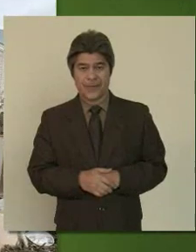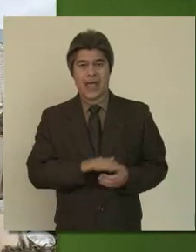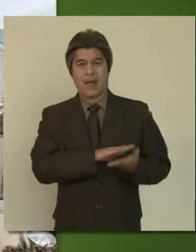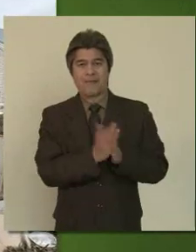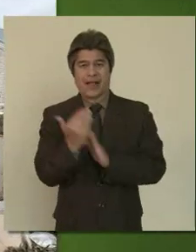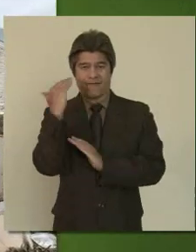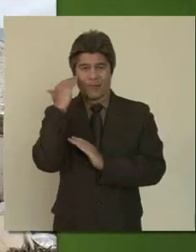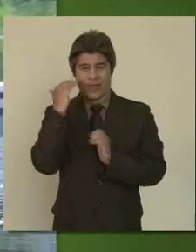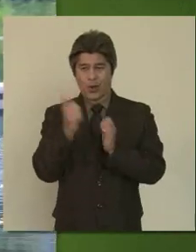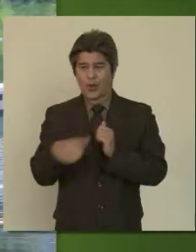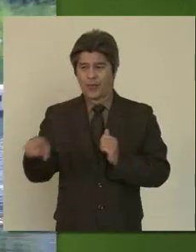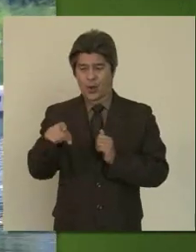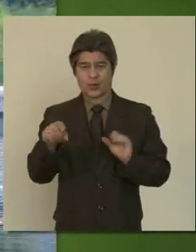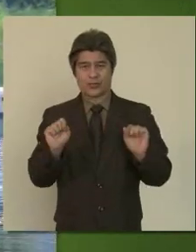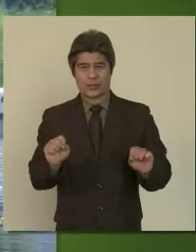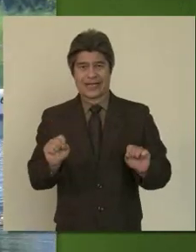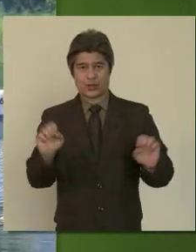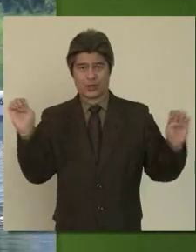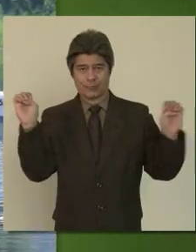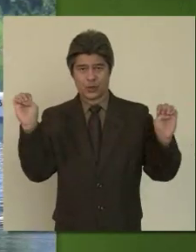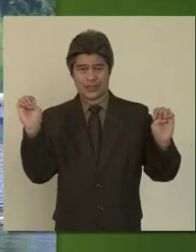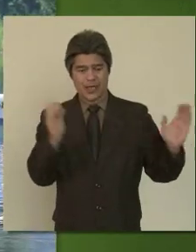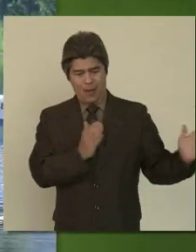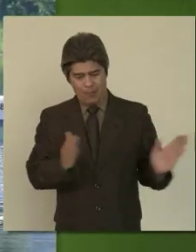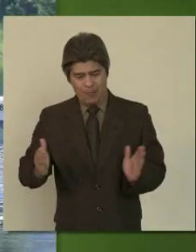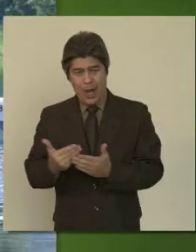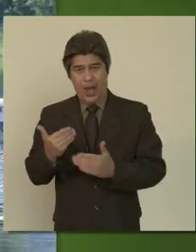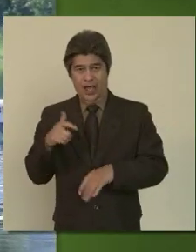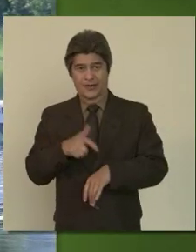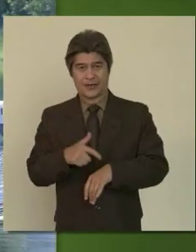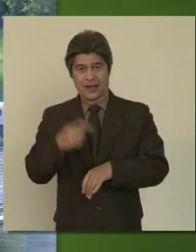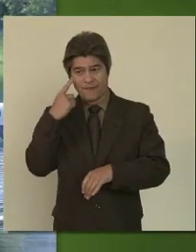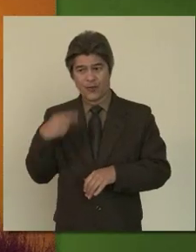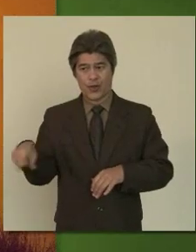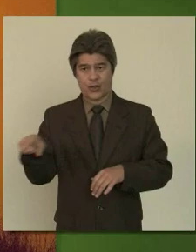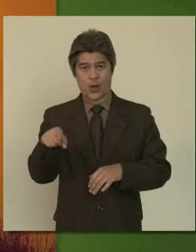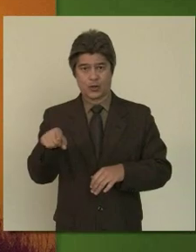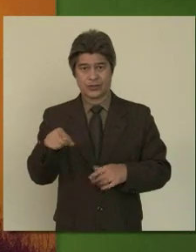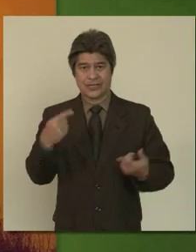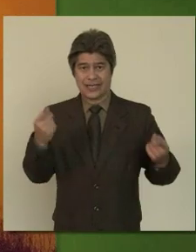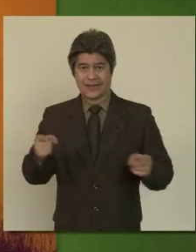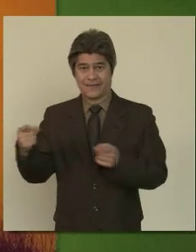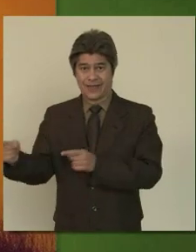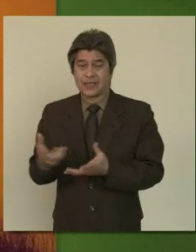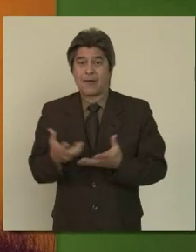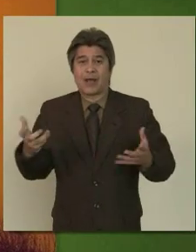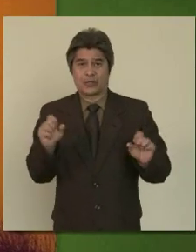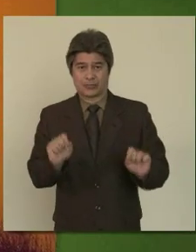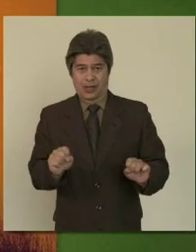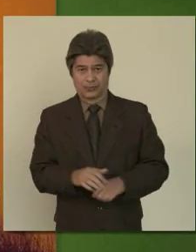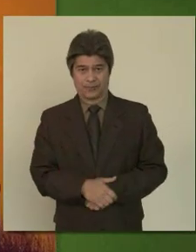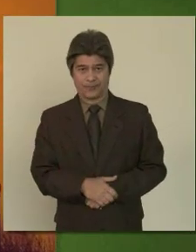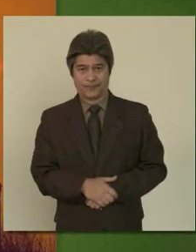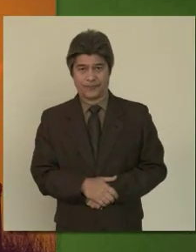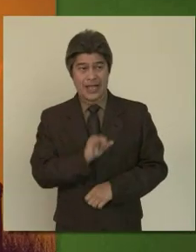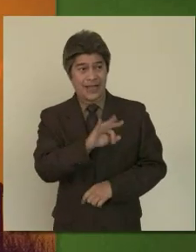Become familiar with those potential emergencies, and prepare ahead of time for those specific events as much as possible.